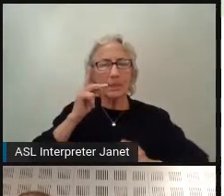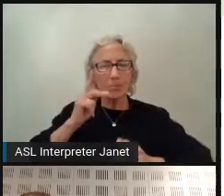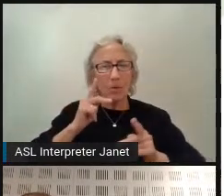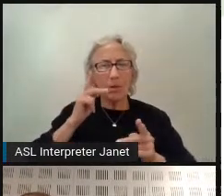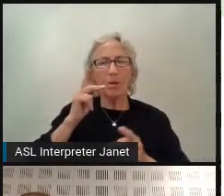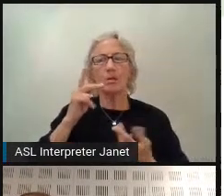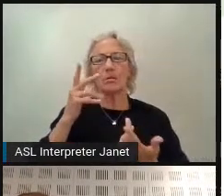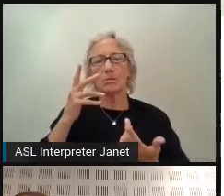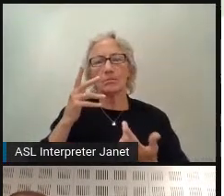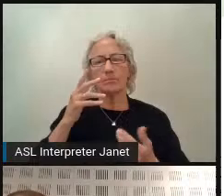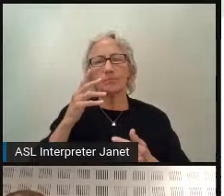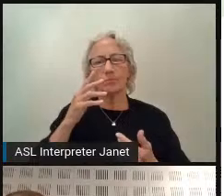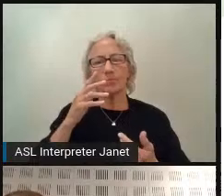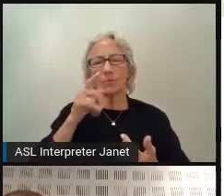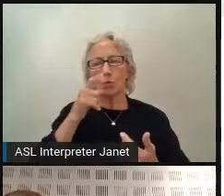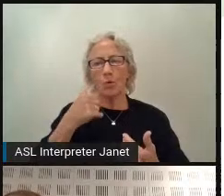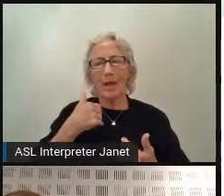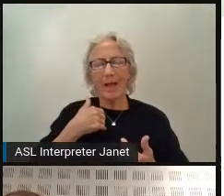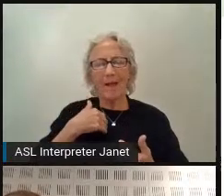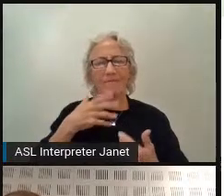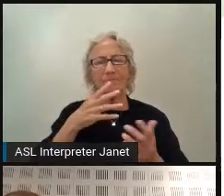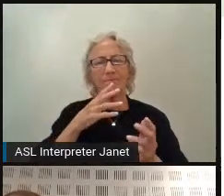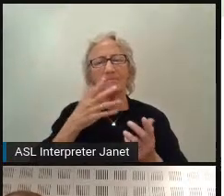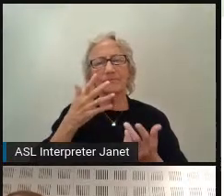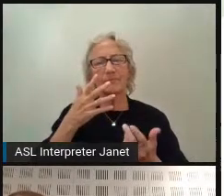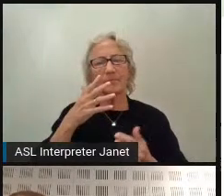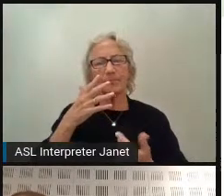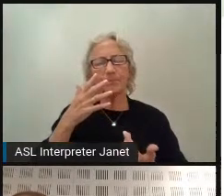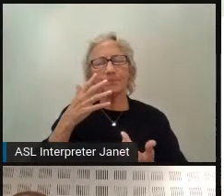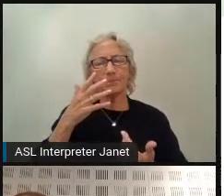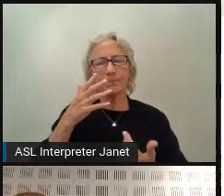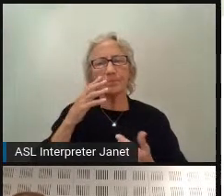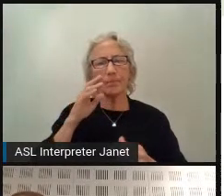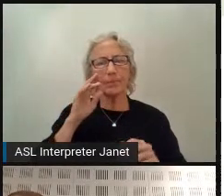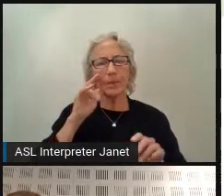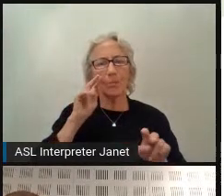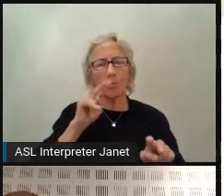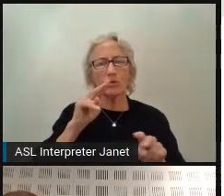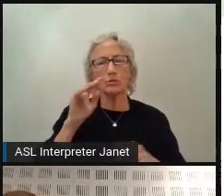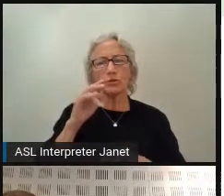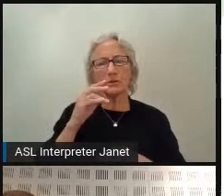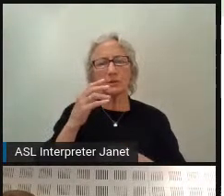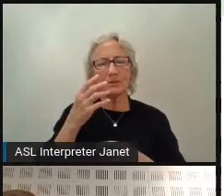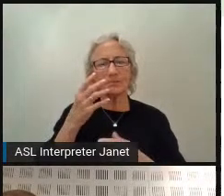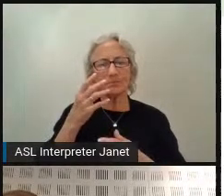the local knowledge competence and rehabilitation center when it comes to vision. So we are national.